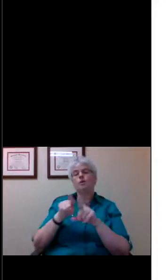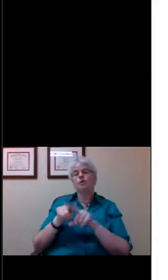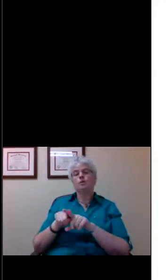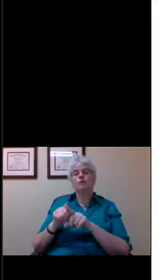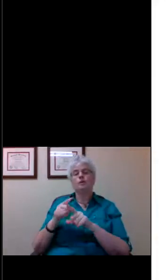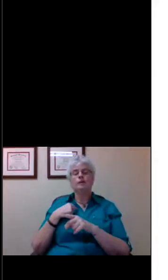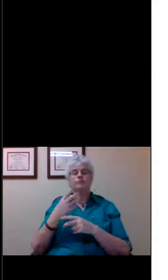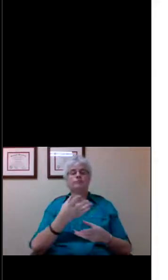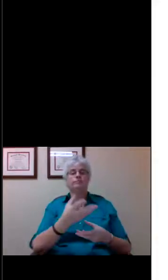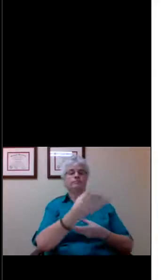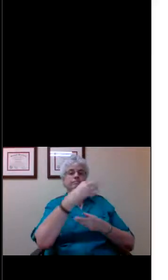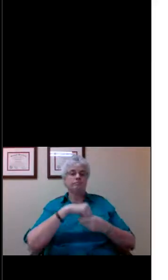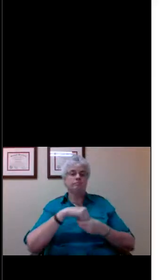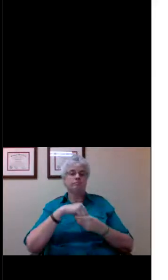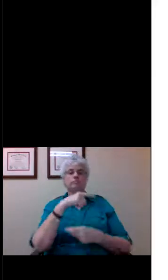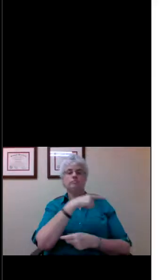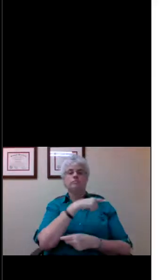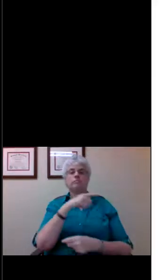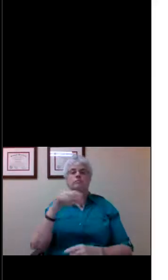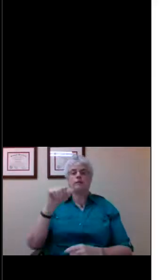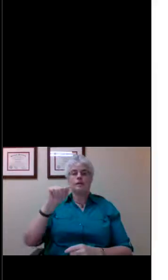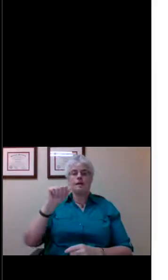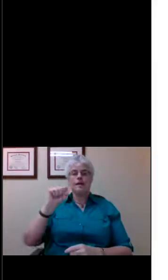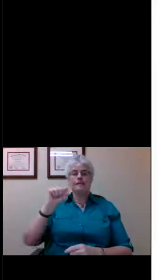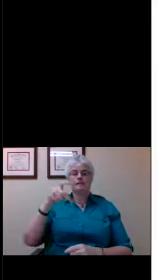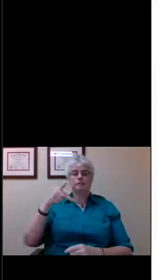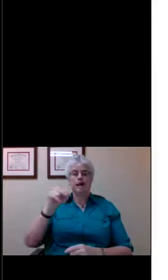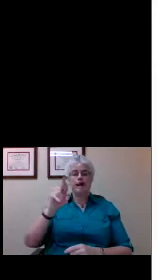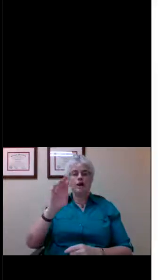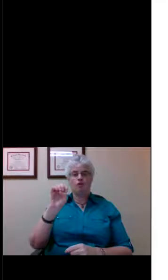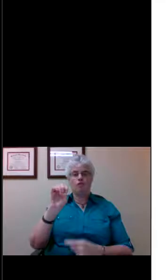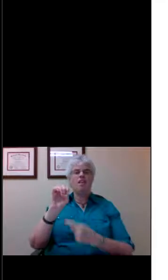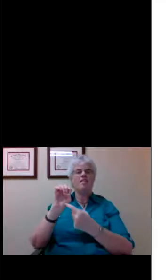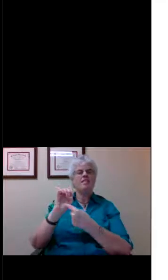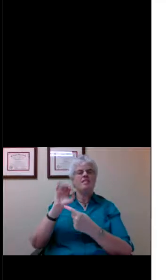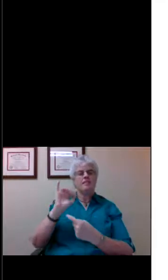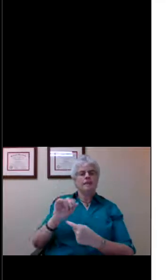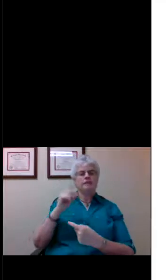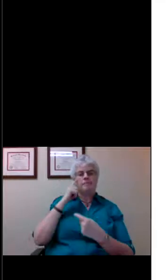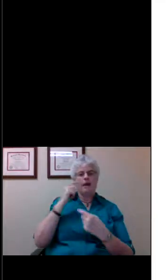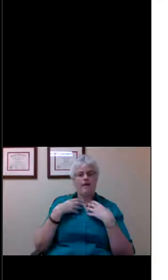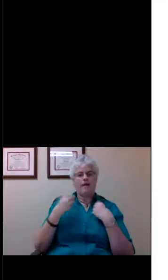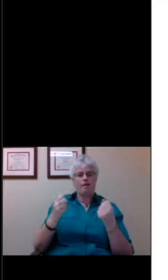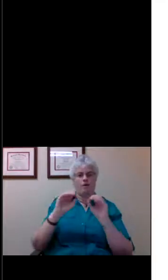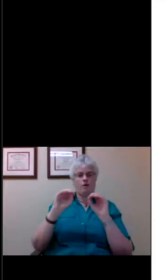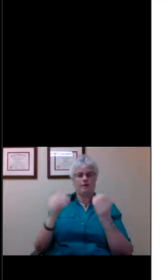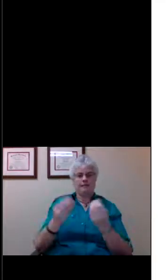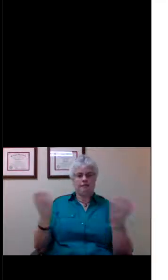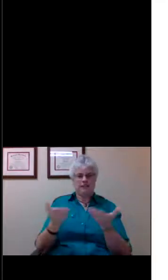process. And we also were able to pull in Aspire, which is a mental health